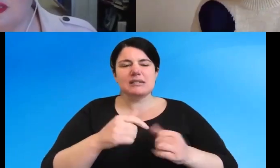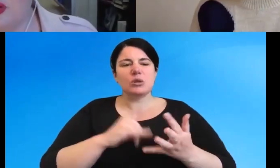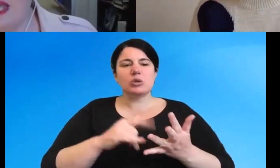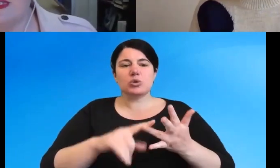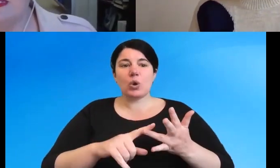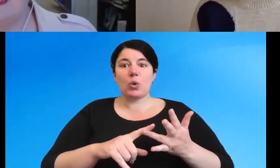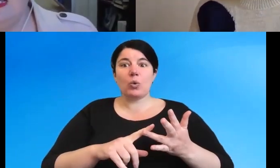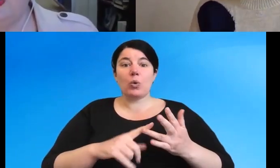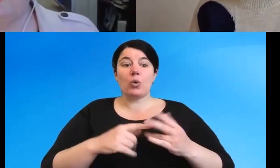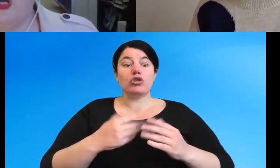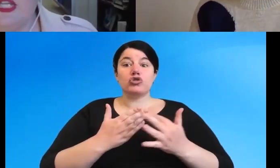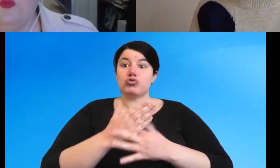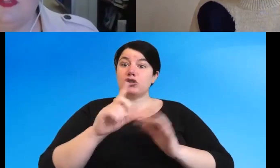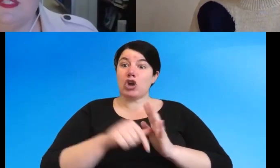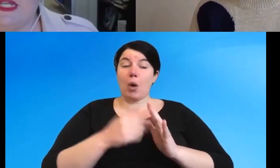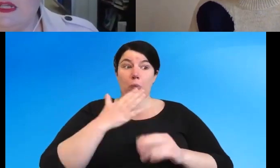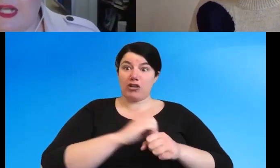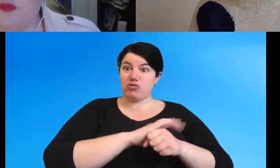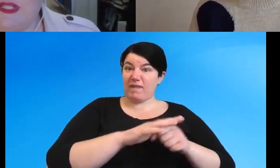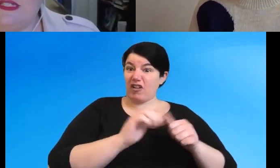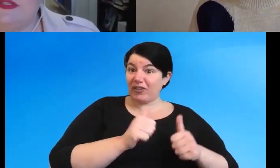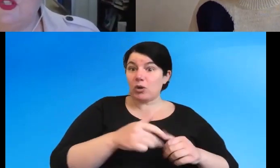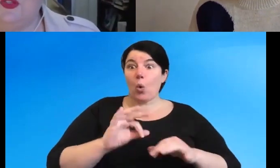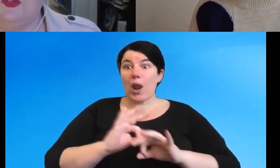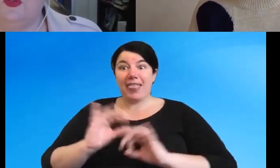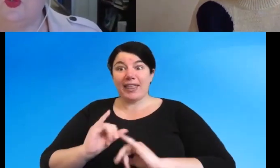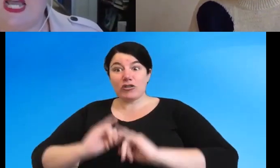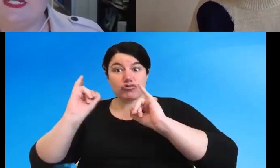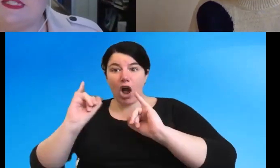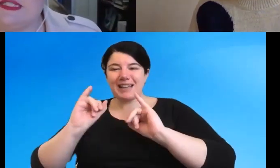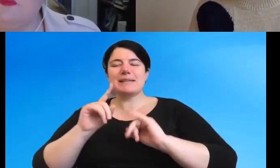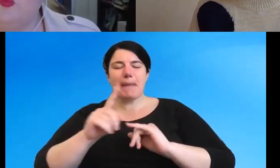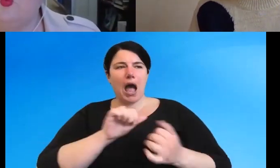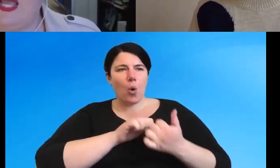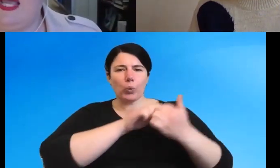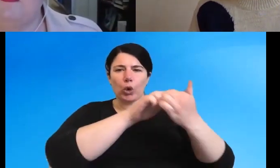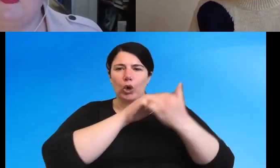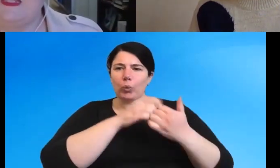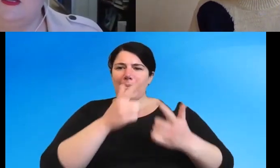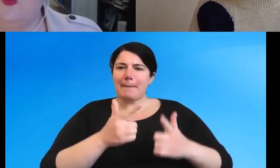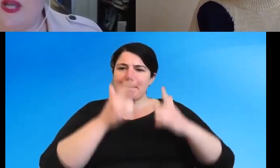in crisis, working with the senior management to create a system where,